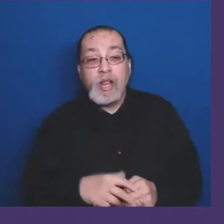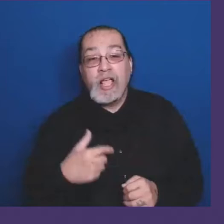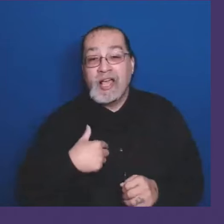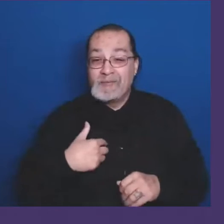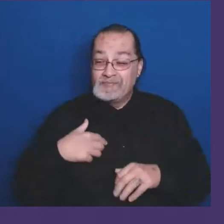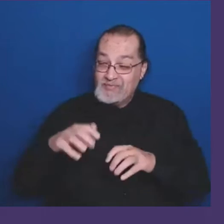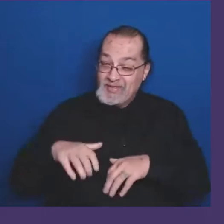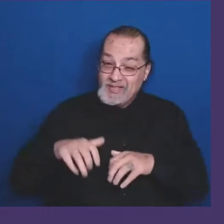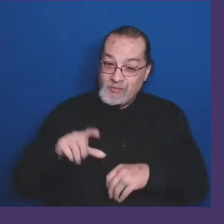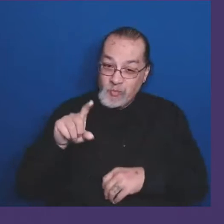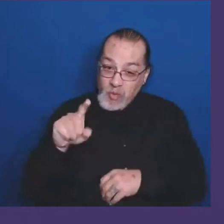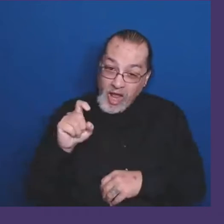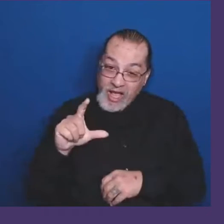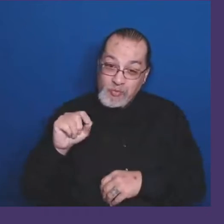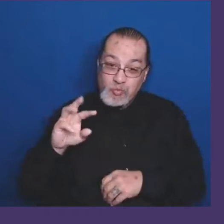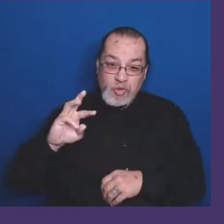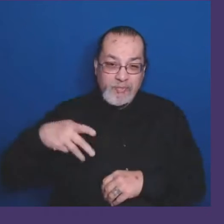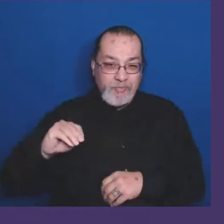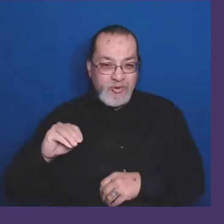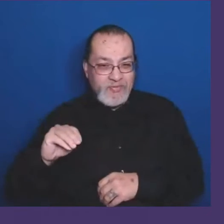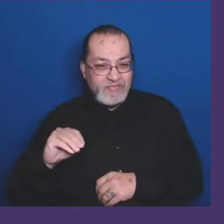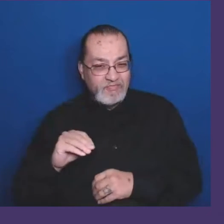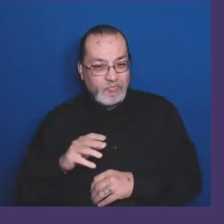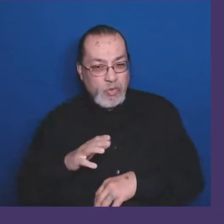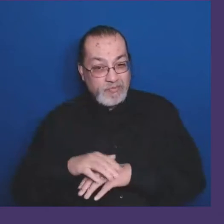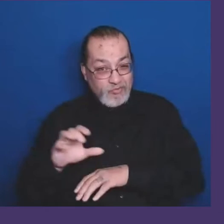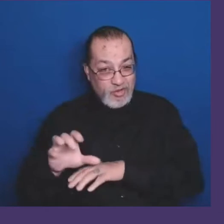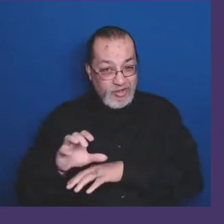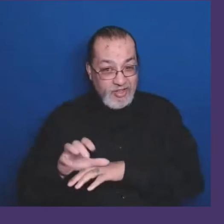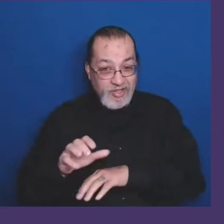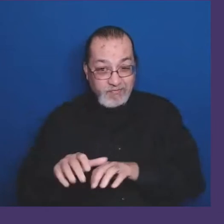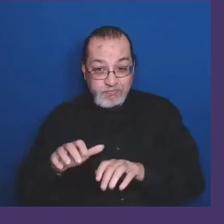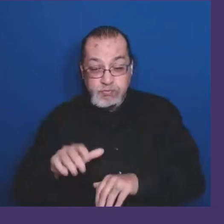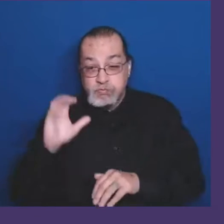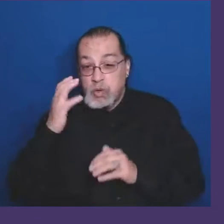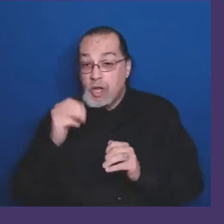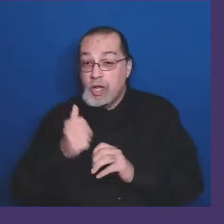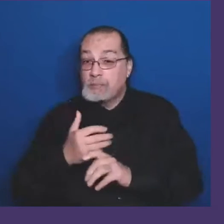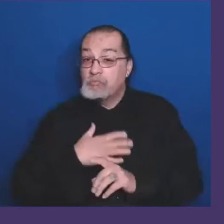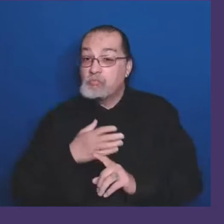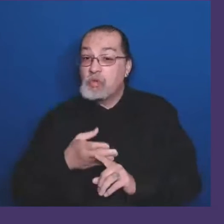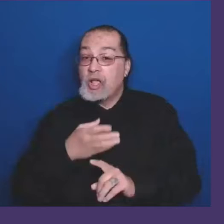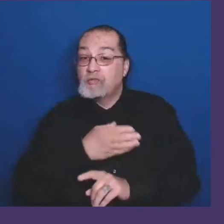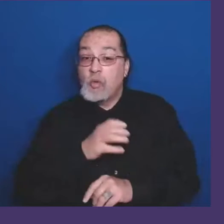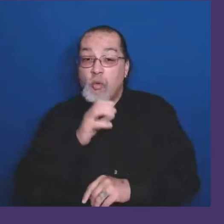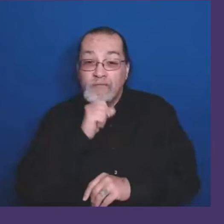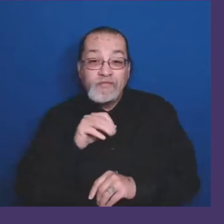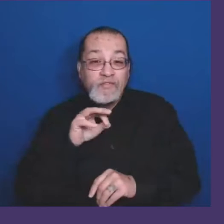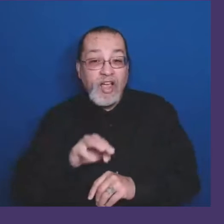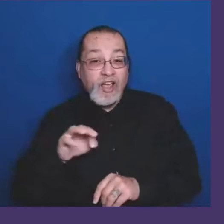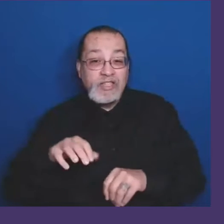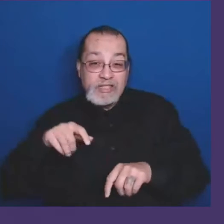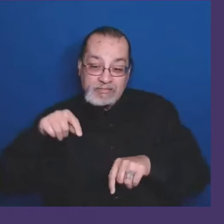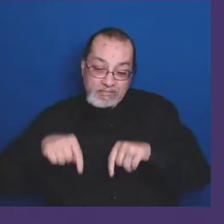110 words on a typewriter. Jenny Lay-Flurrie: When you go on vacation, how many people have to cover your work? Ilene Arenberg: A couple of people have